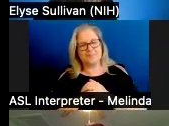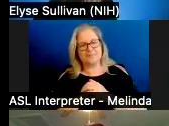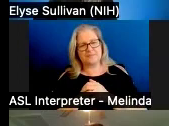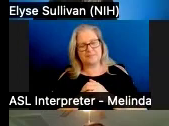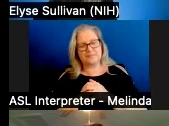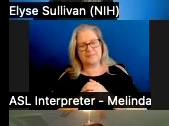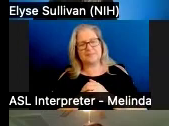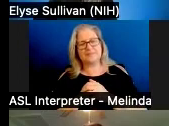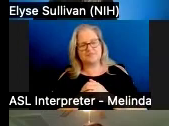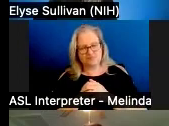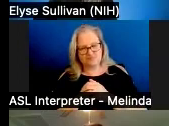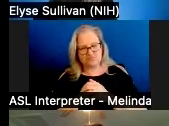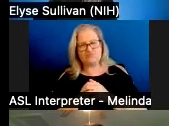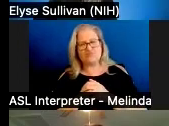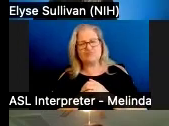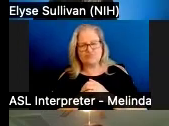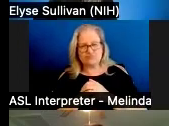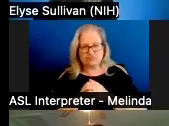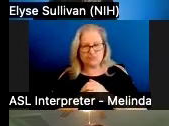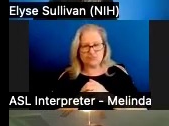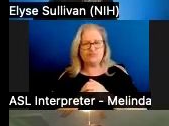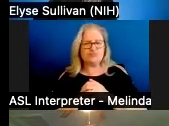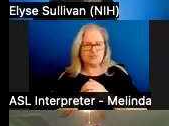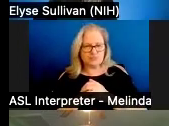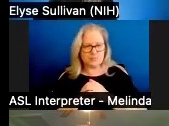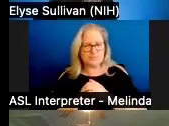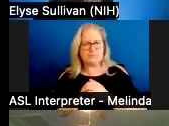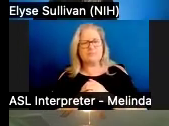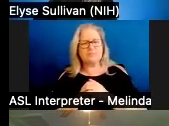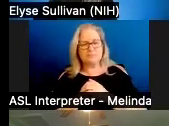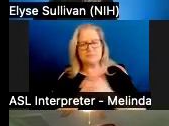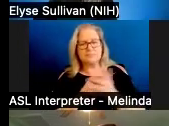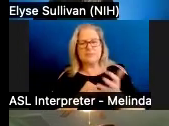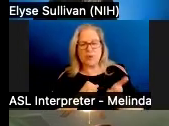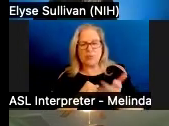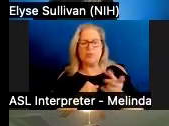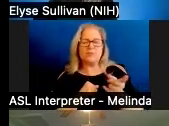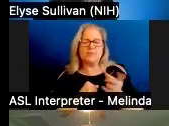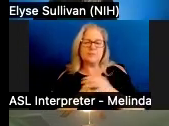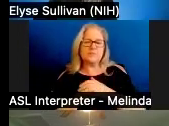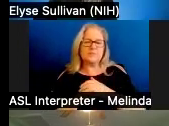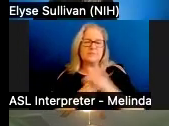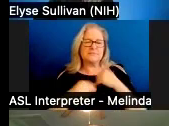So . All right. So we're going to paint a picture for you.